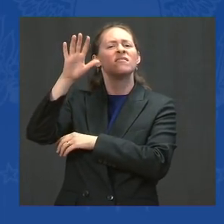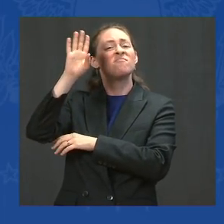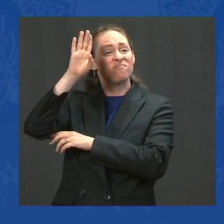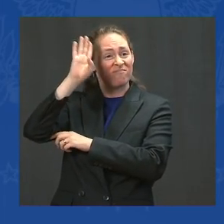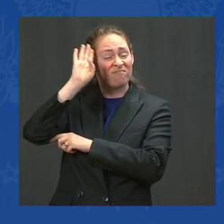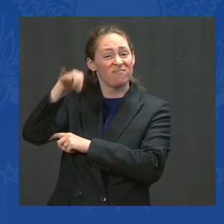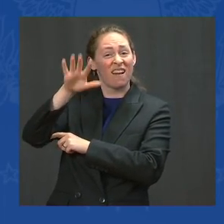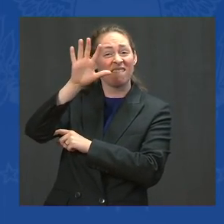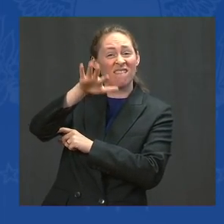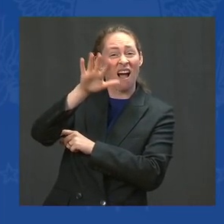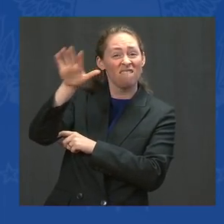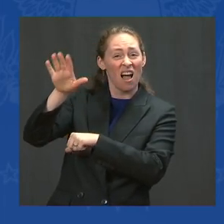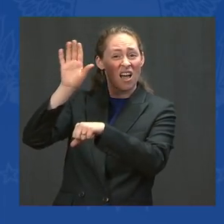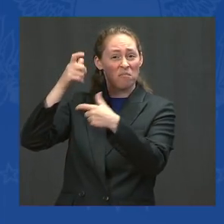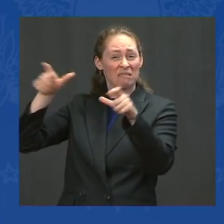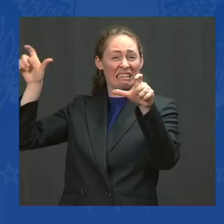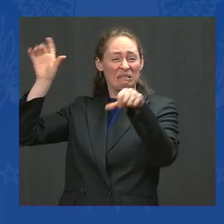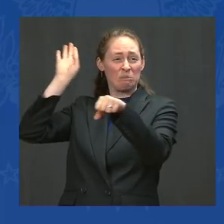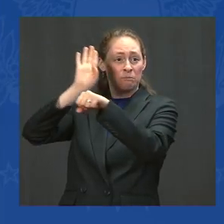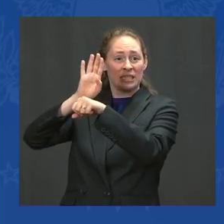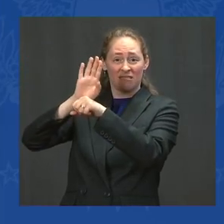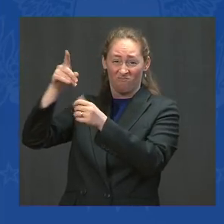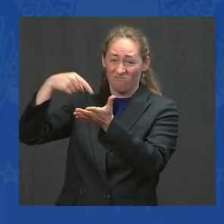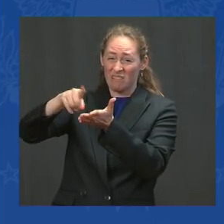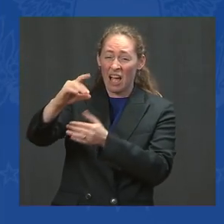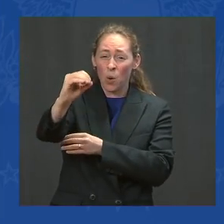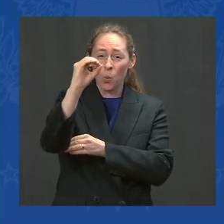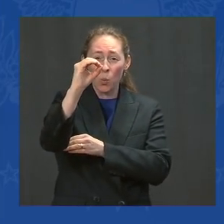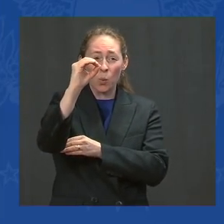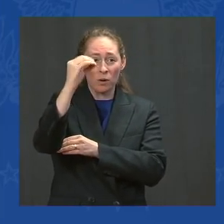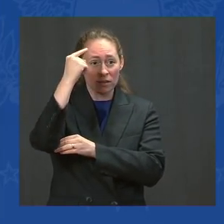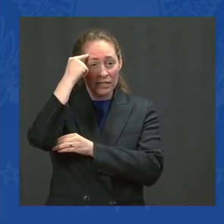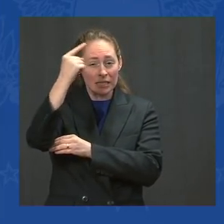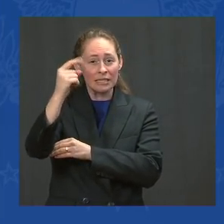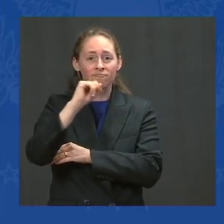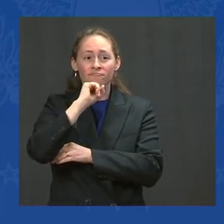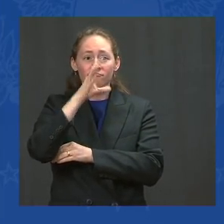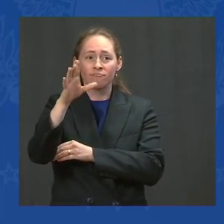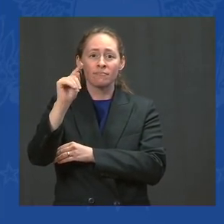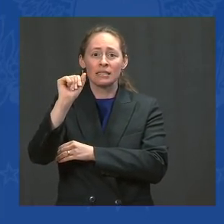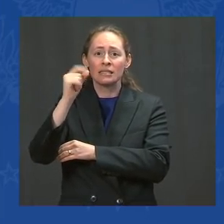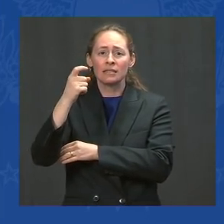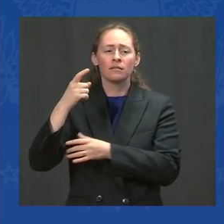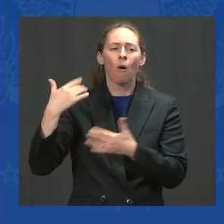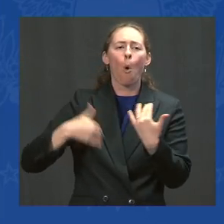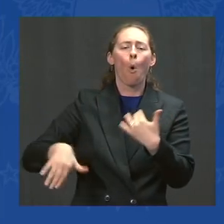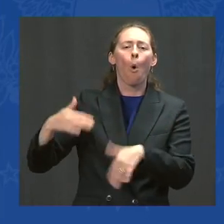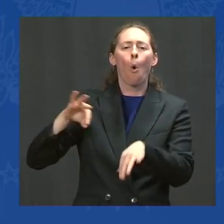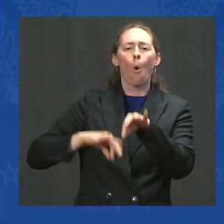while making billions in profits, they had no complaints. But when I took office, I made a commitment --